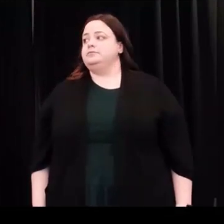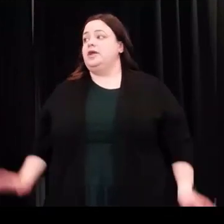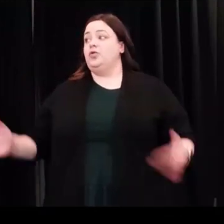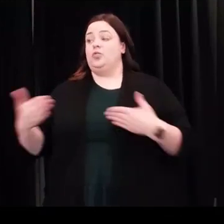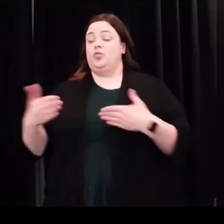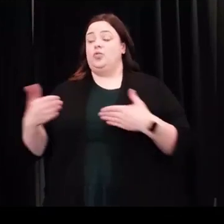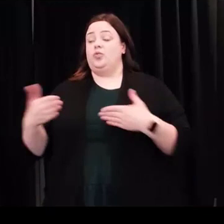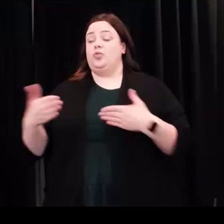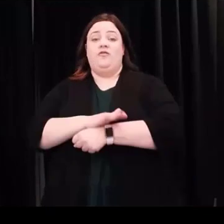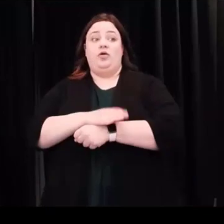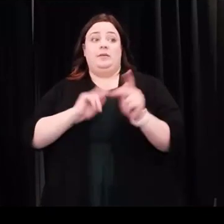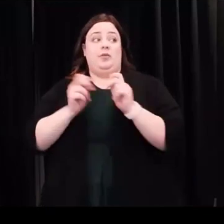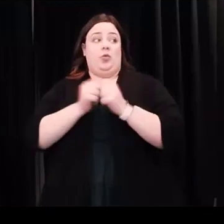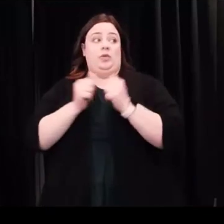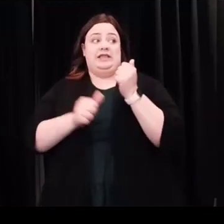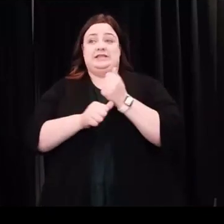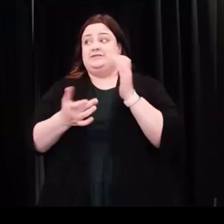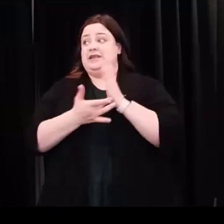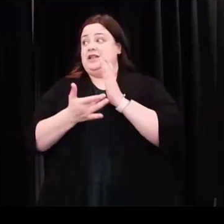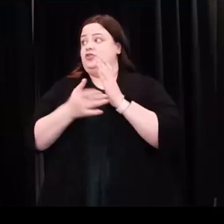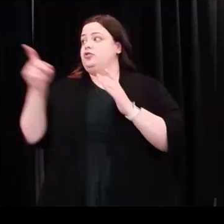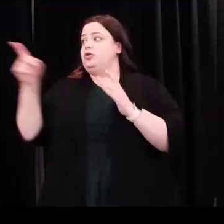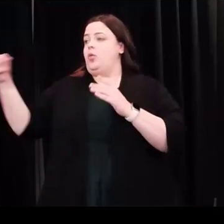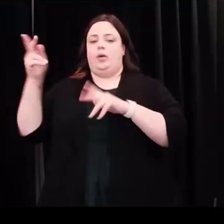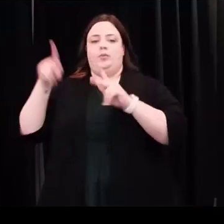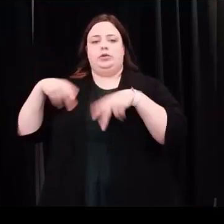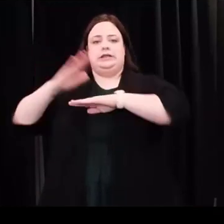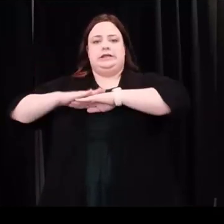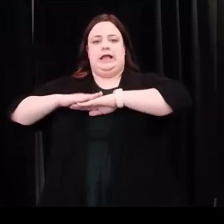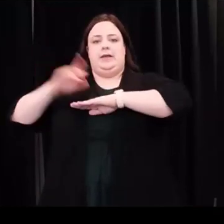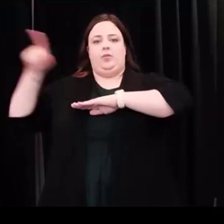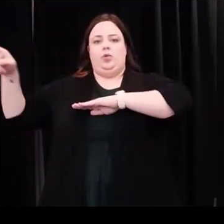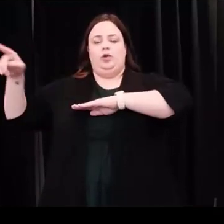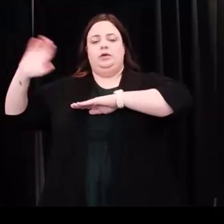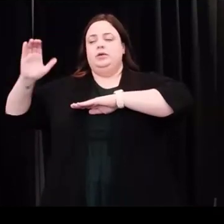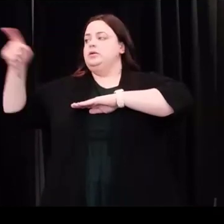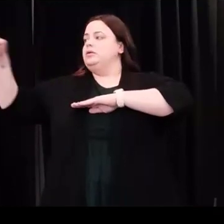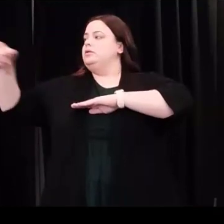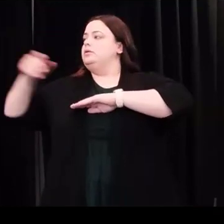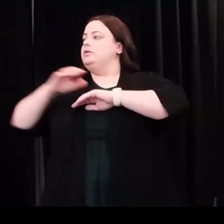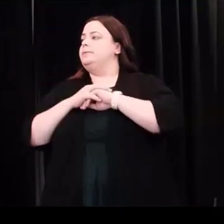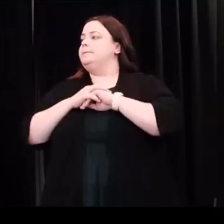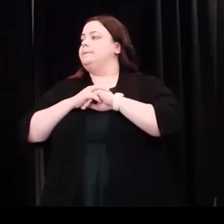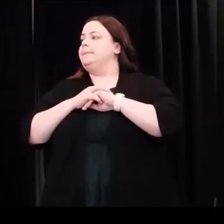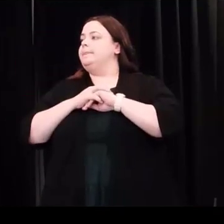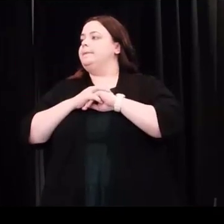assistive technology. Oh, we got one over here at this table. It looks like, maybe, over there?